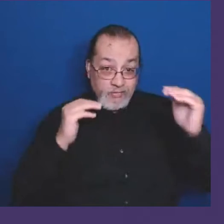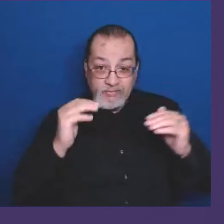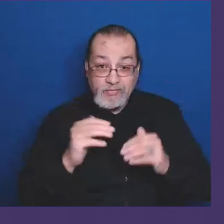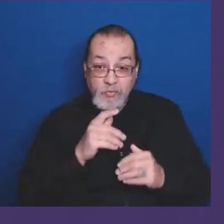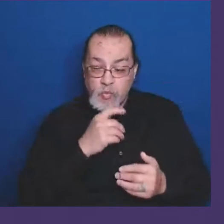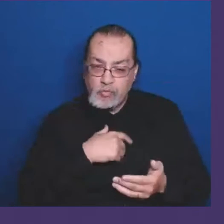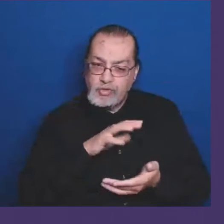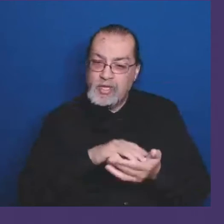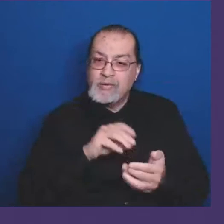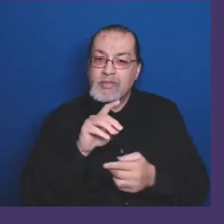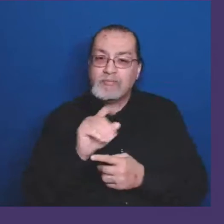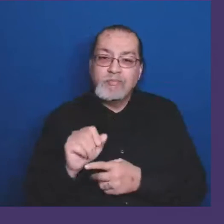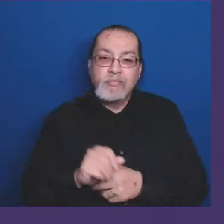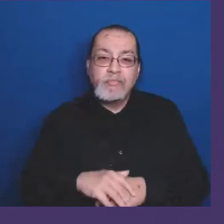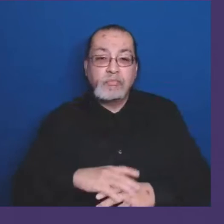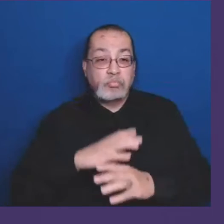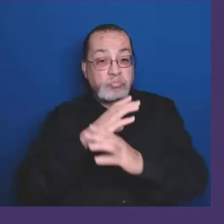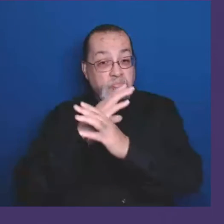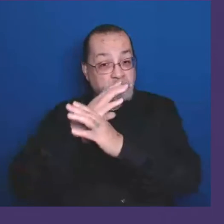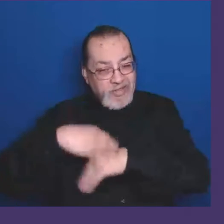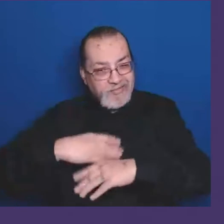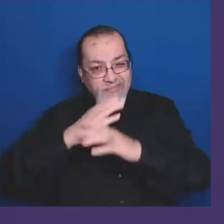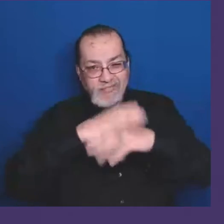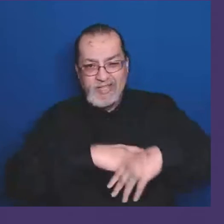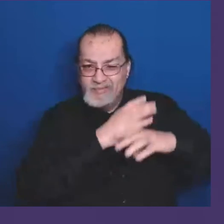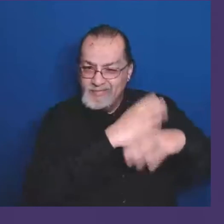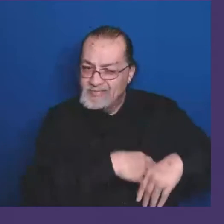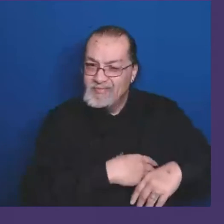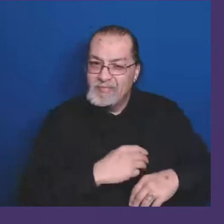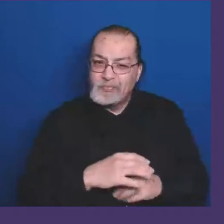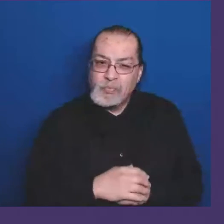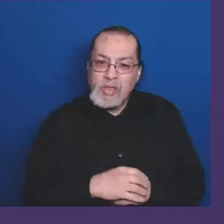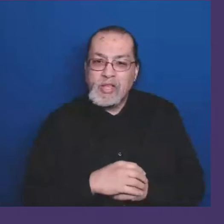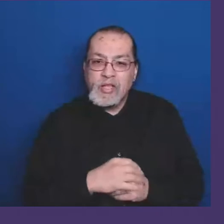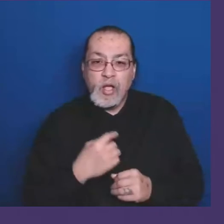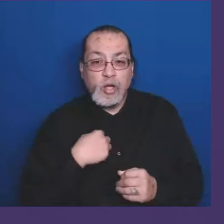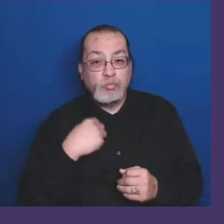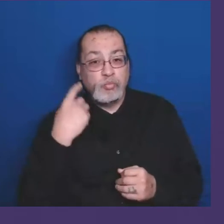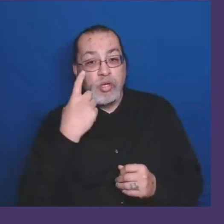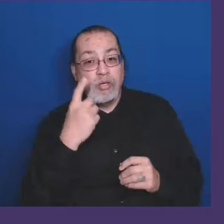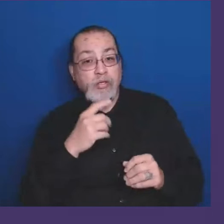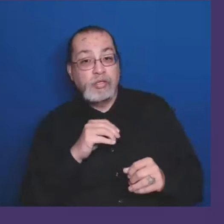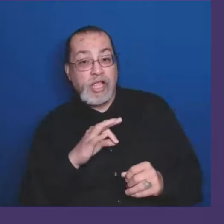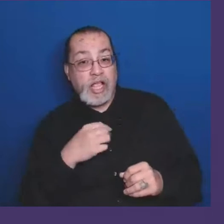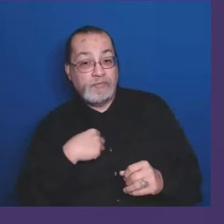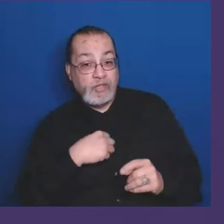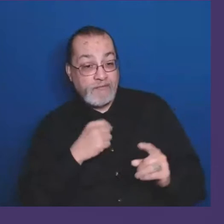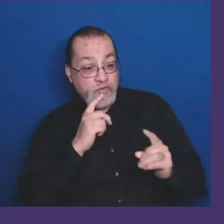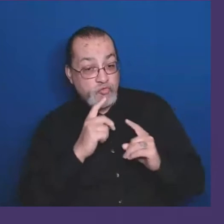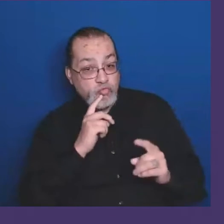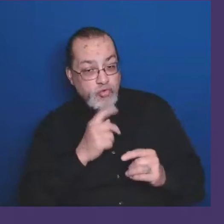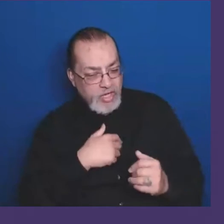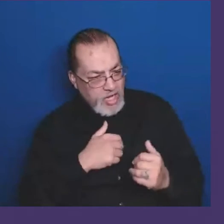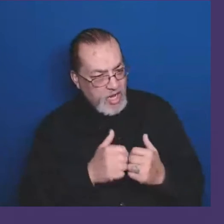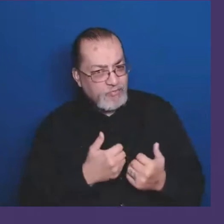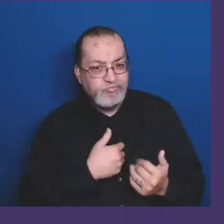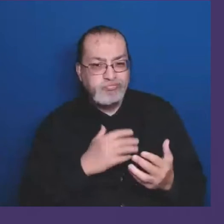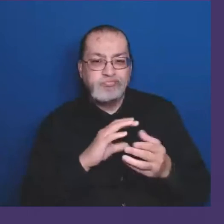for an interview, so I had to tell them I can't read or write. I told them, "Here is why I use my phone. because that has an app for me,